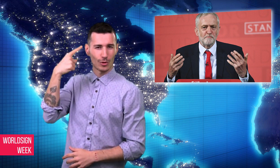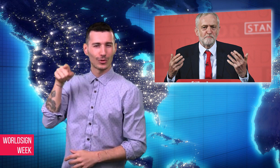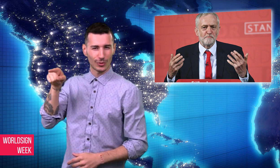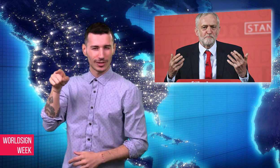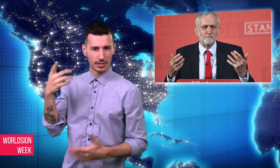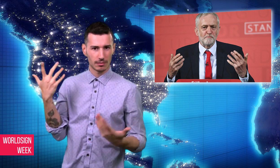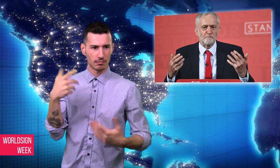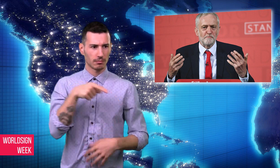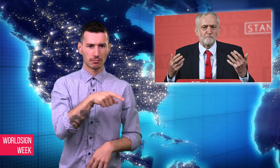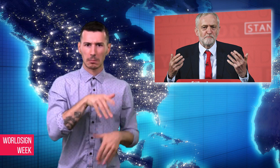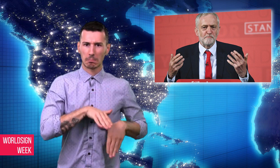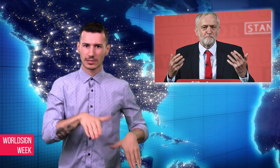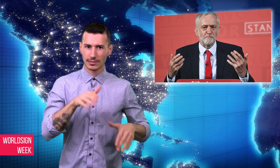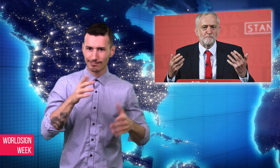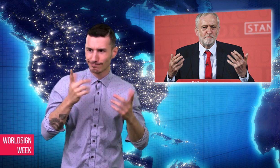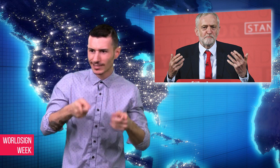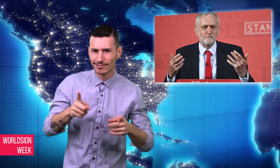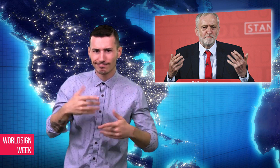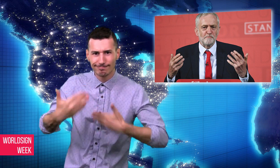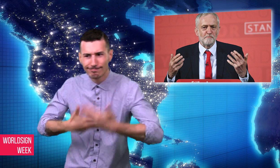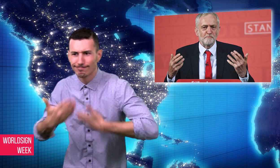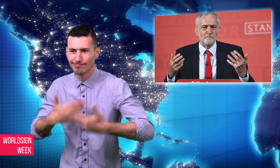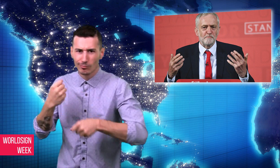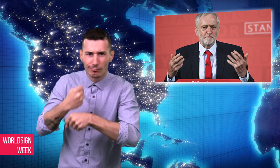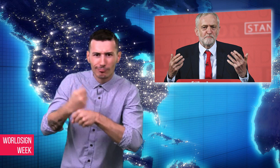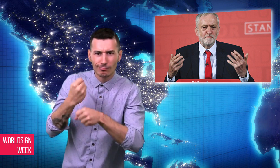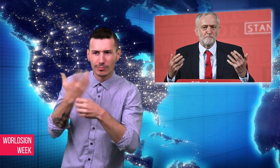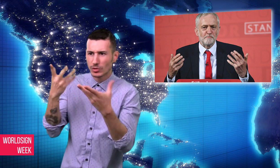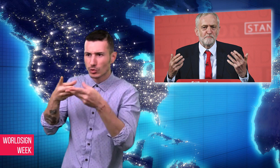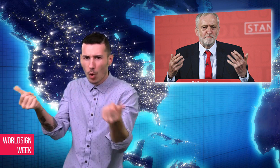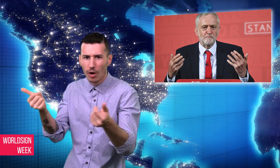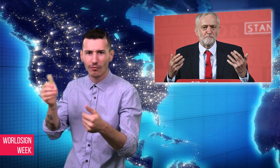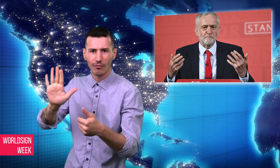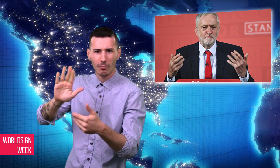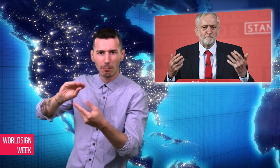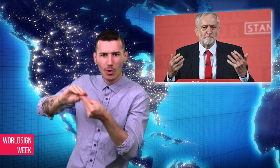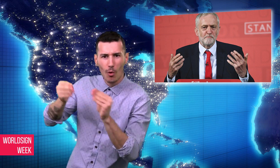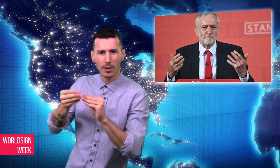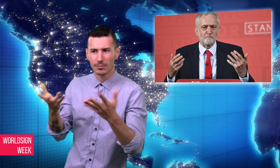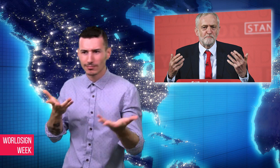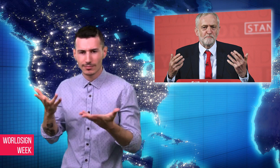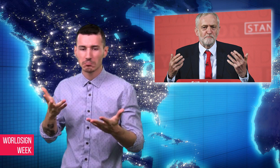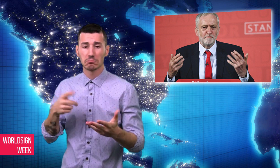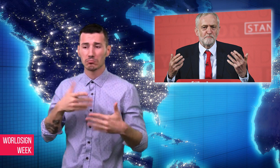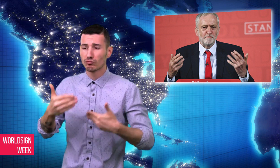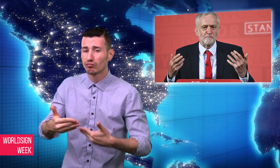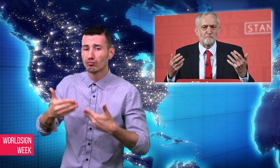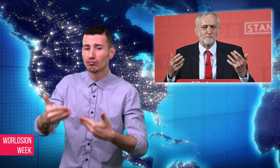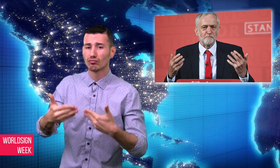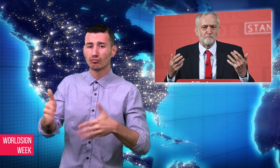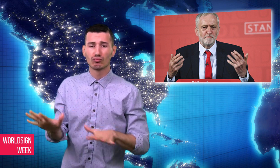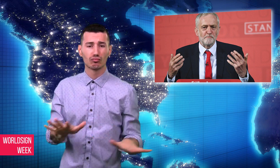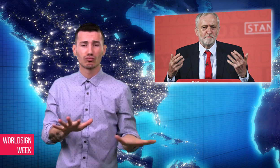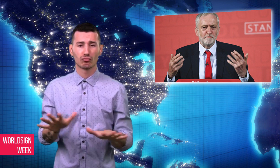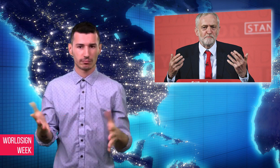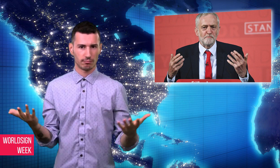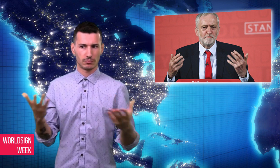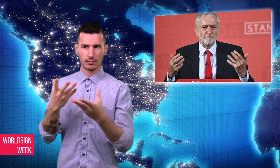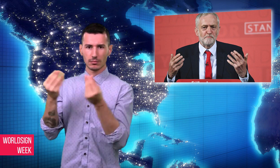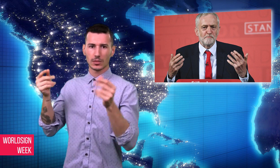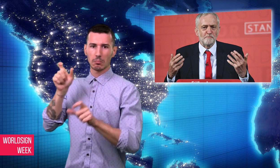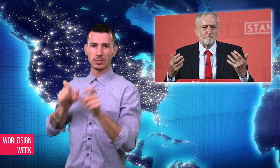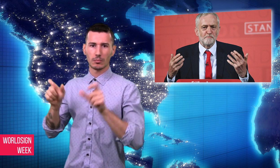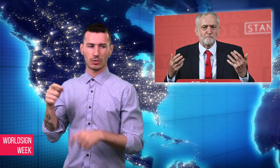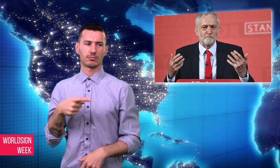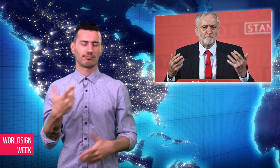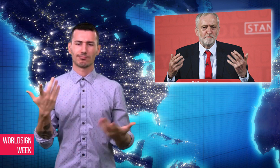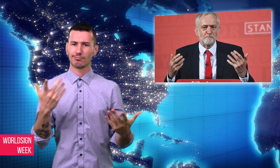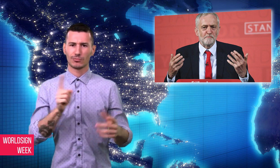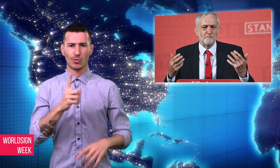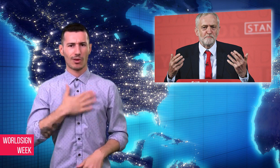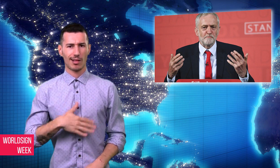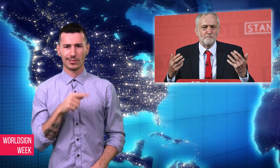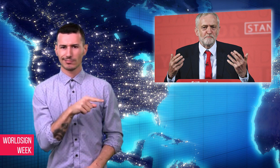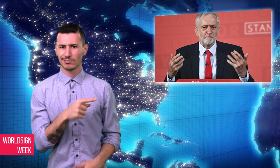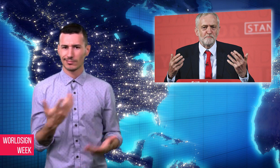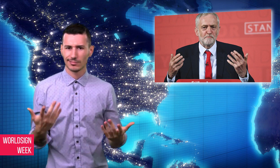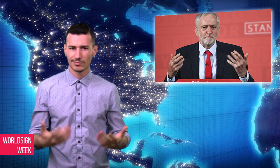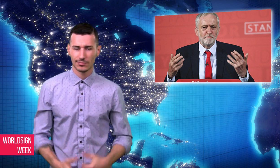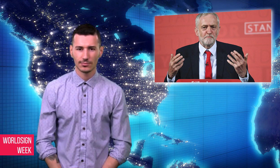many turn against her.